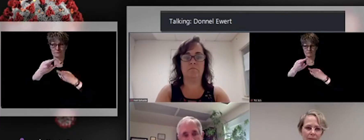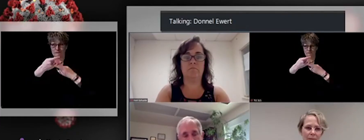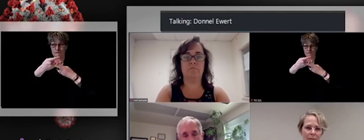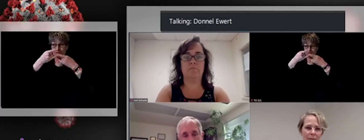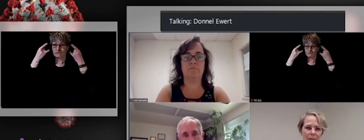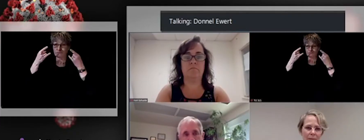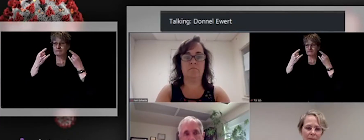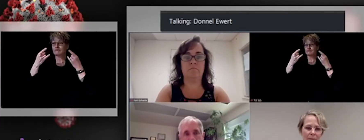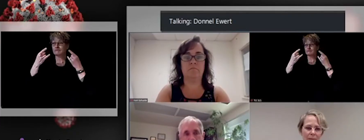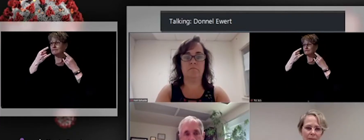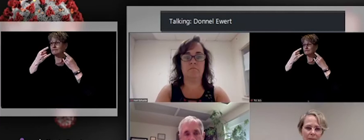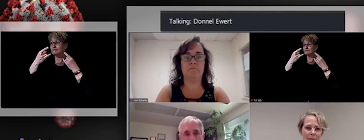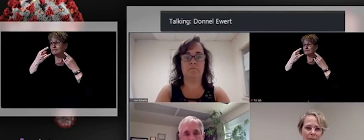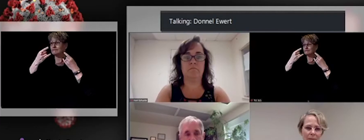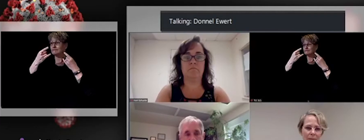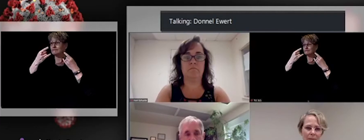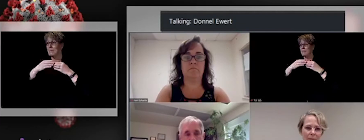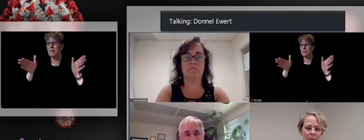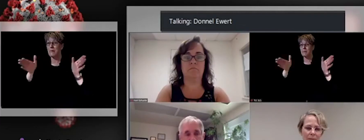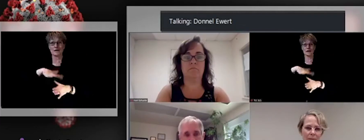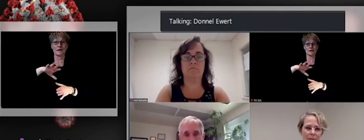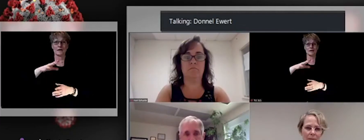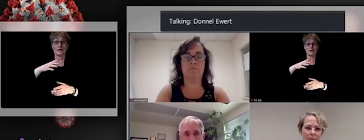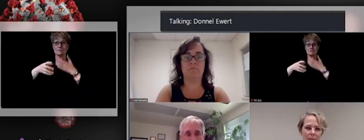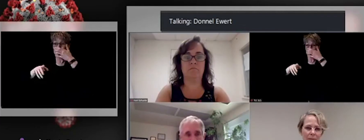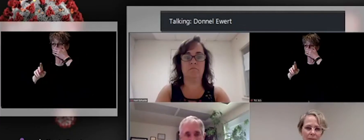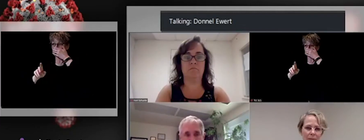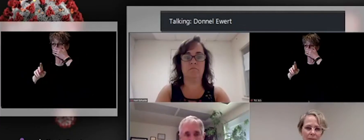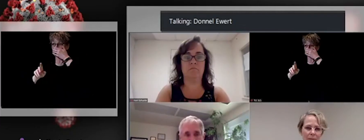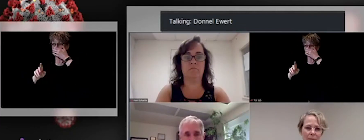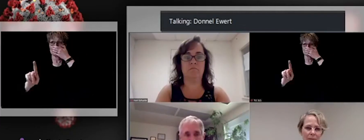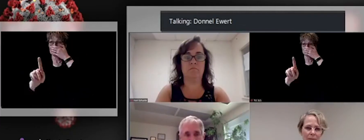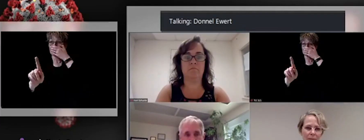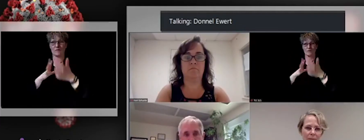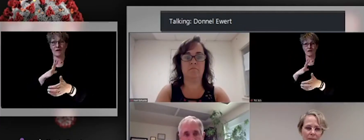that they’re there. If you go out in the community you see widespread compliance with